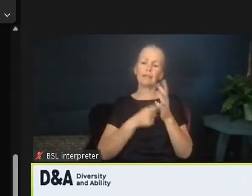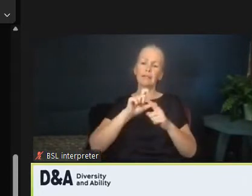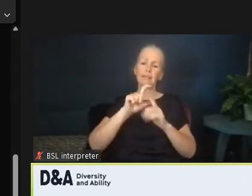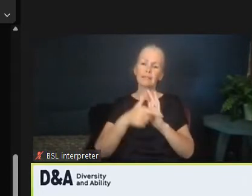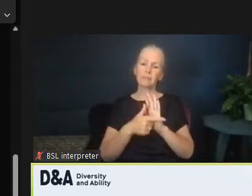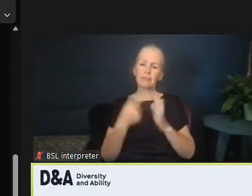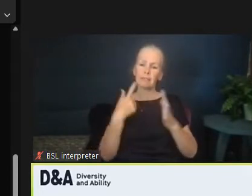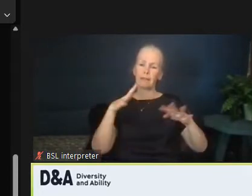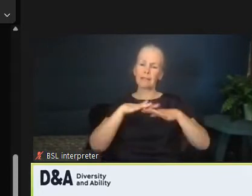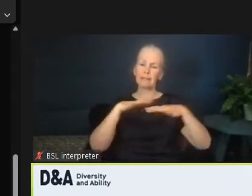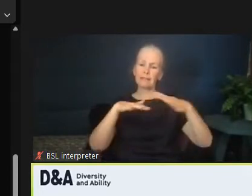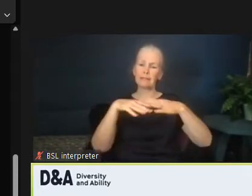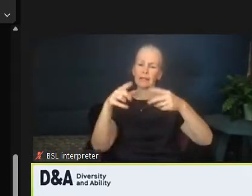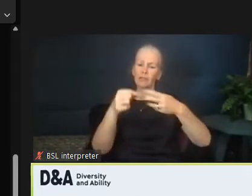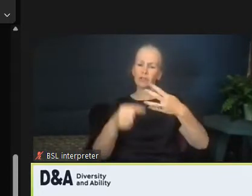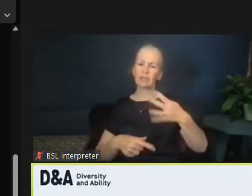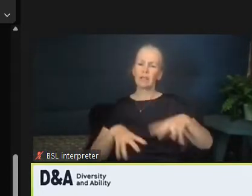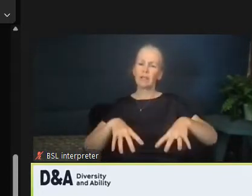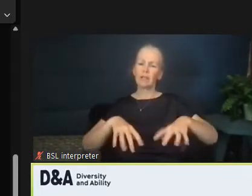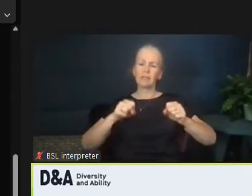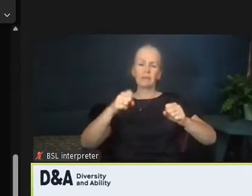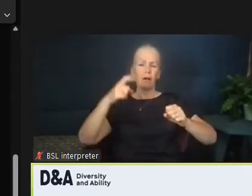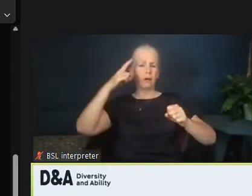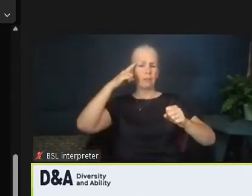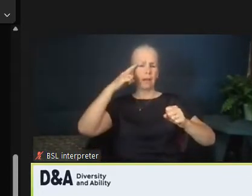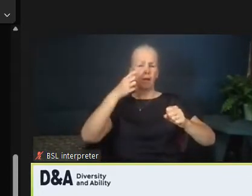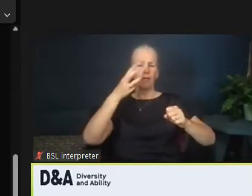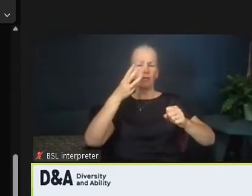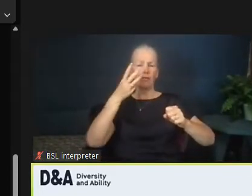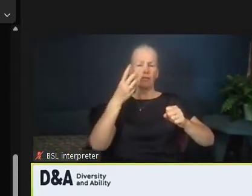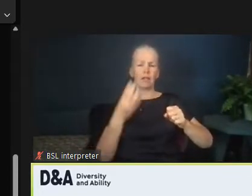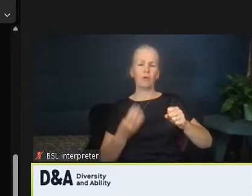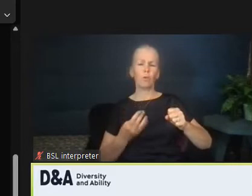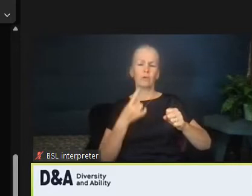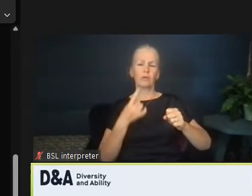between those two. A stat off the top of my head is about three quarters of trans people,